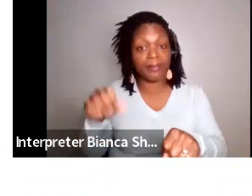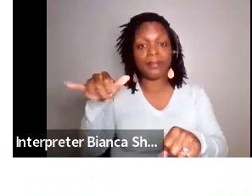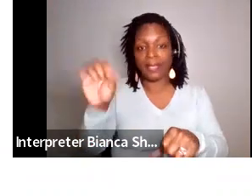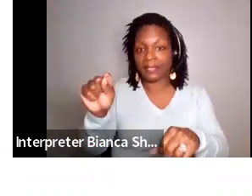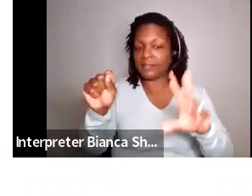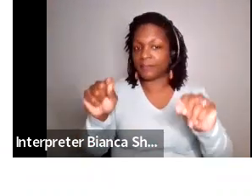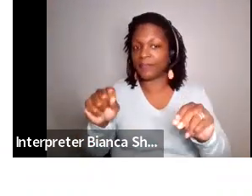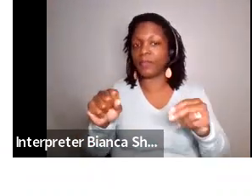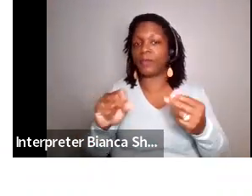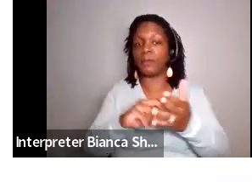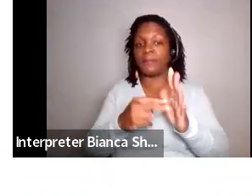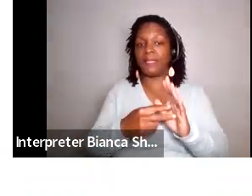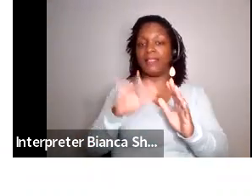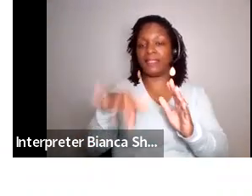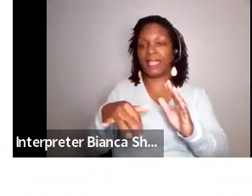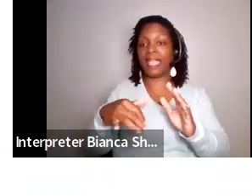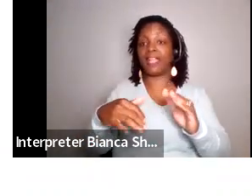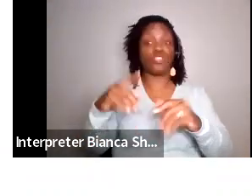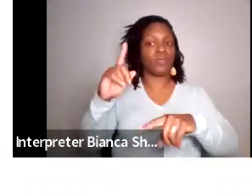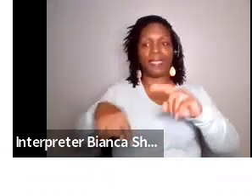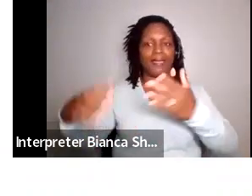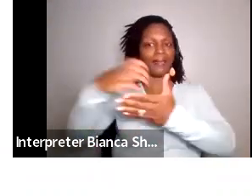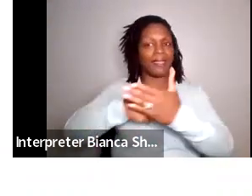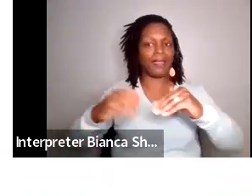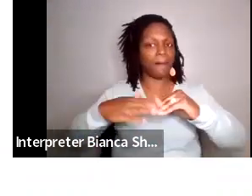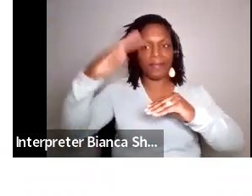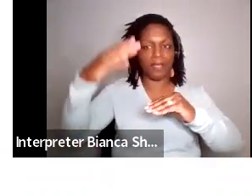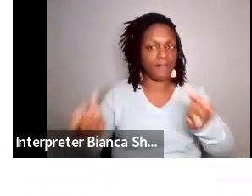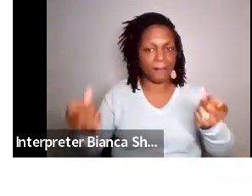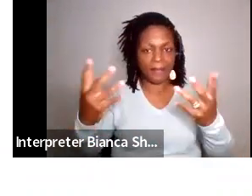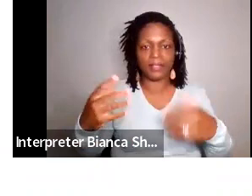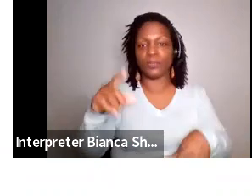So in theory. if you're earning over that amount you would not be.